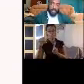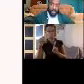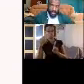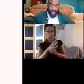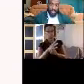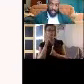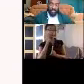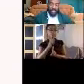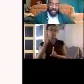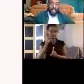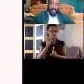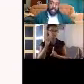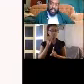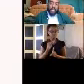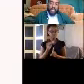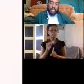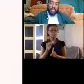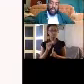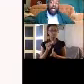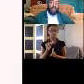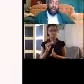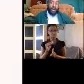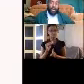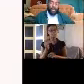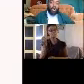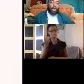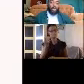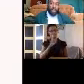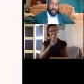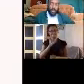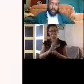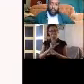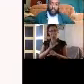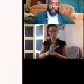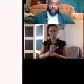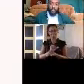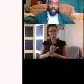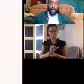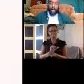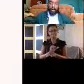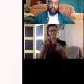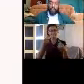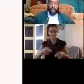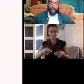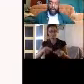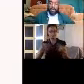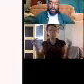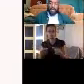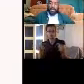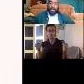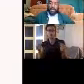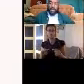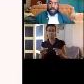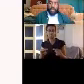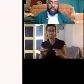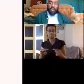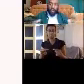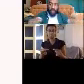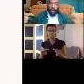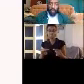because this is a reality, regardless of sort of, it's back to Cesar’s point, the environment,